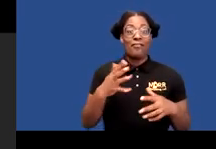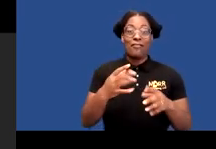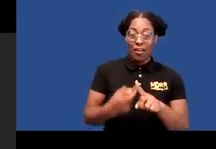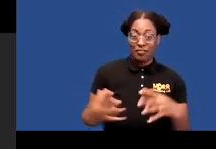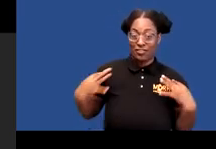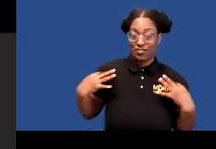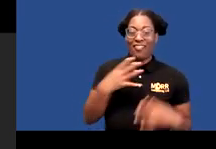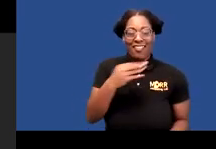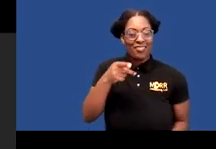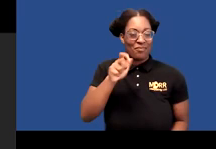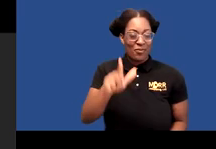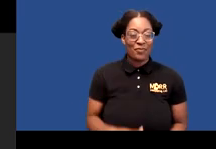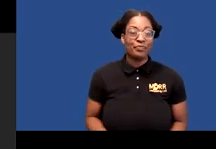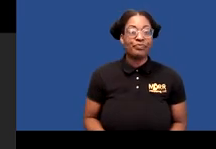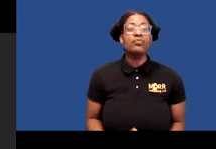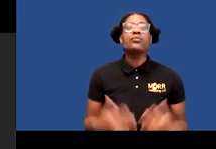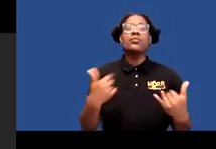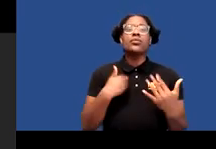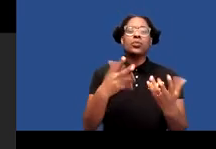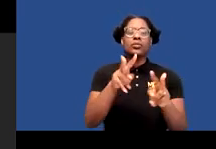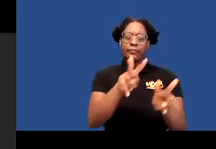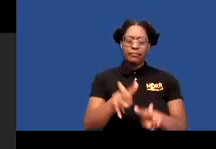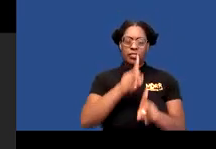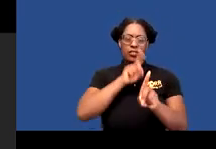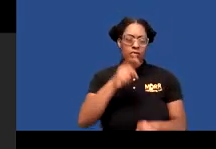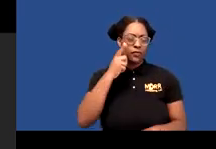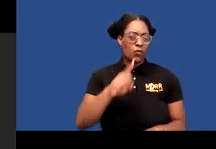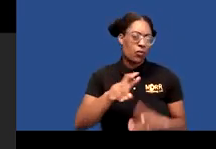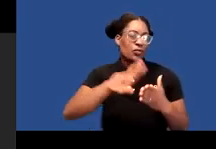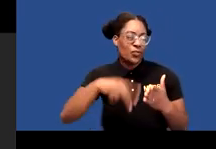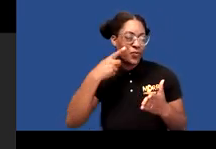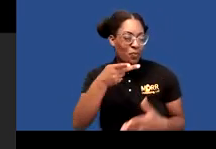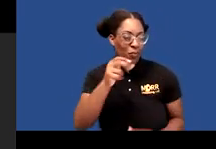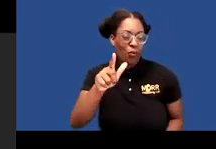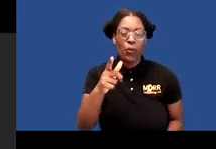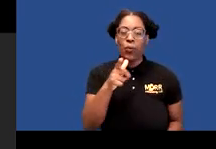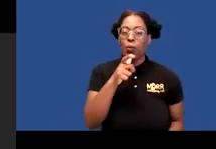So let's consider our results, who we have in the room.